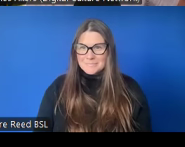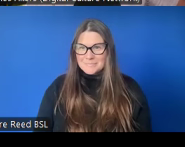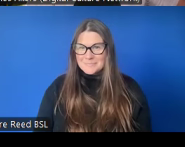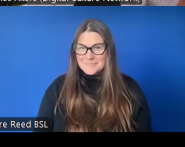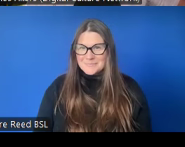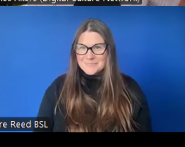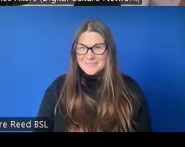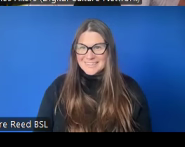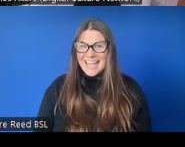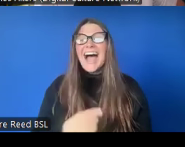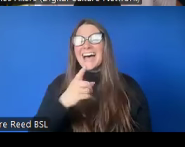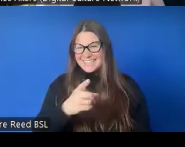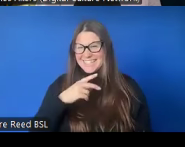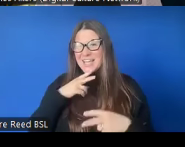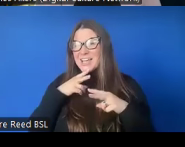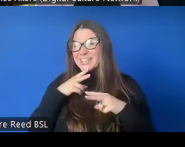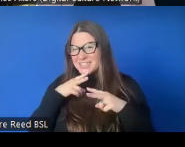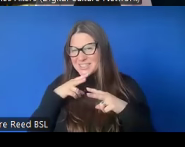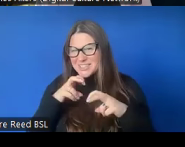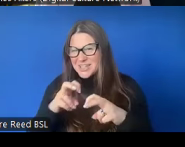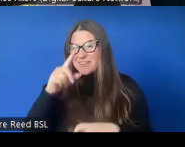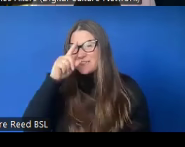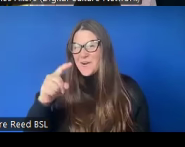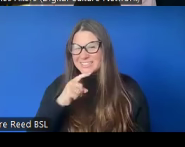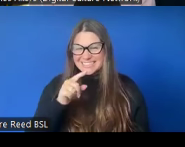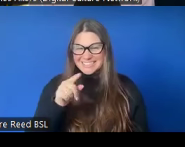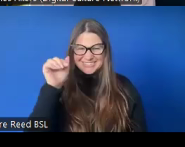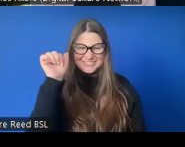"Searching for horses," Catherine gets it, yes. What this